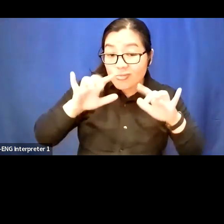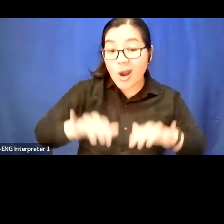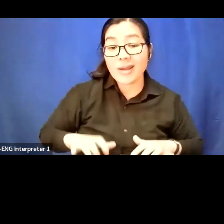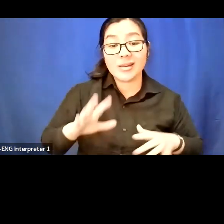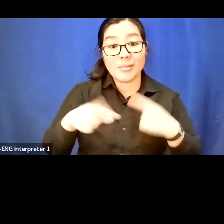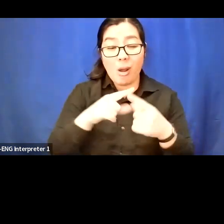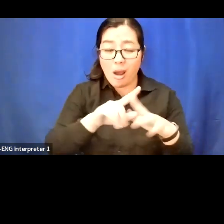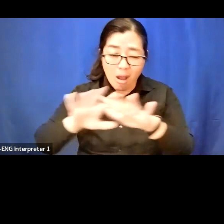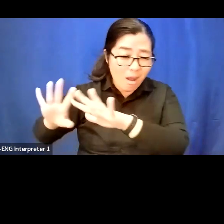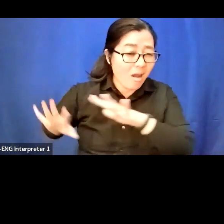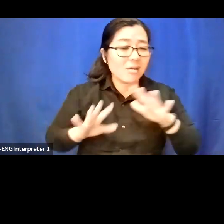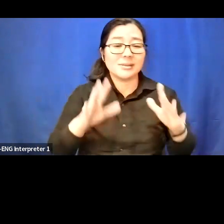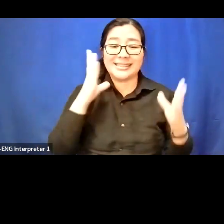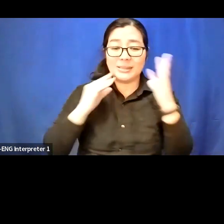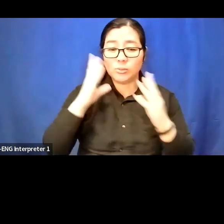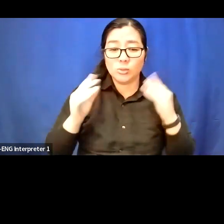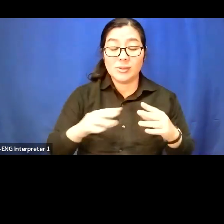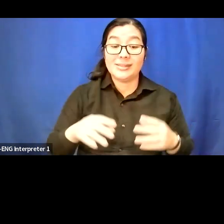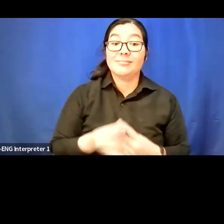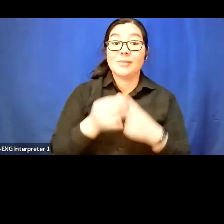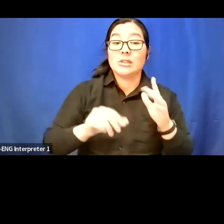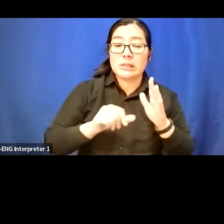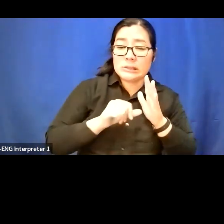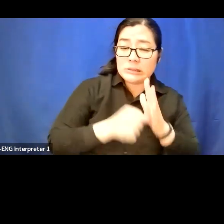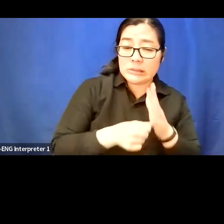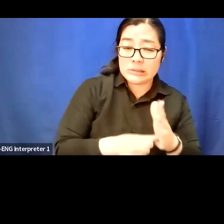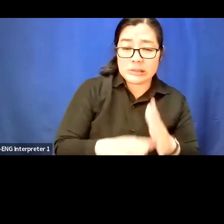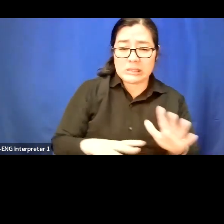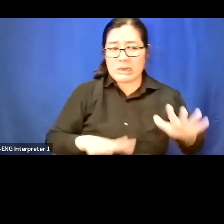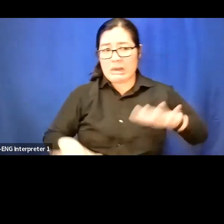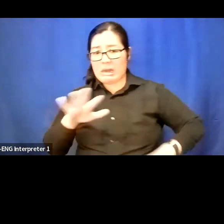including highlighting the precarity of Medicaid, the lack of caregiving, equity,